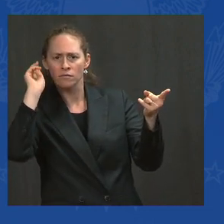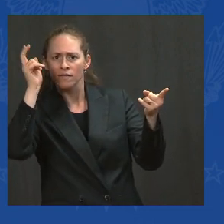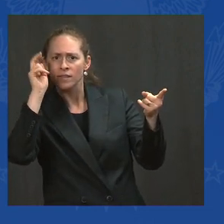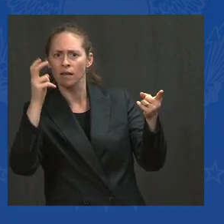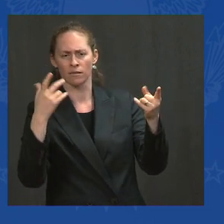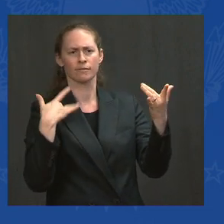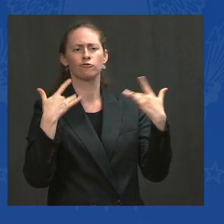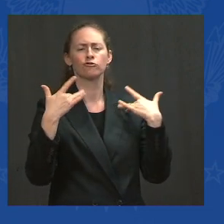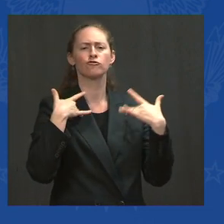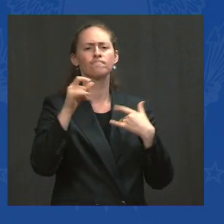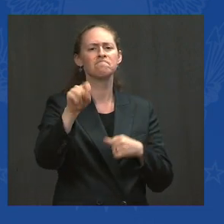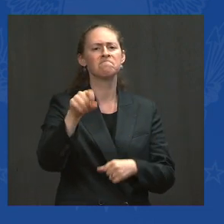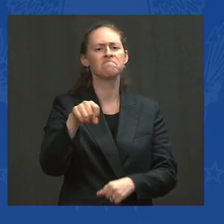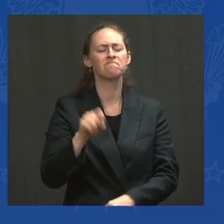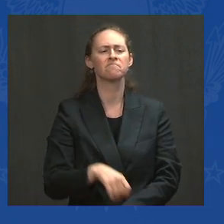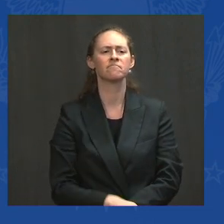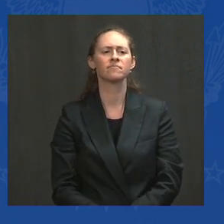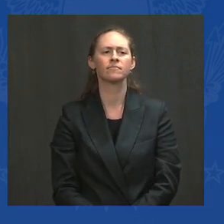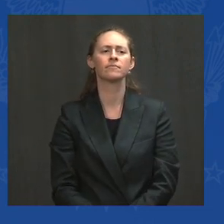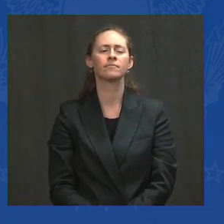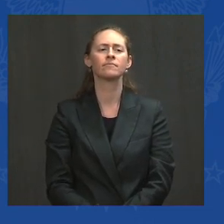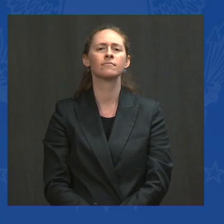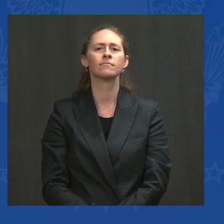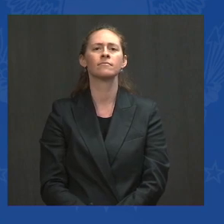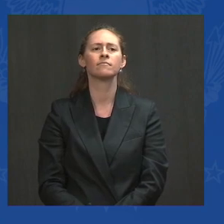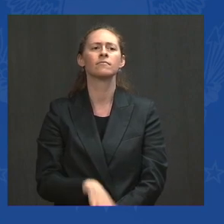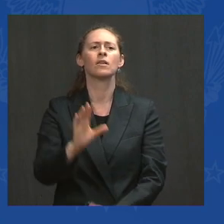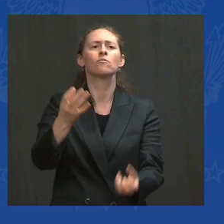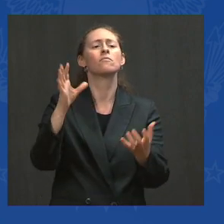The question is: How much of a threat to the United